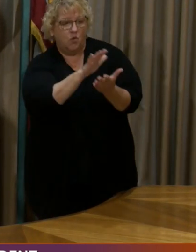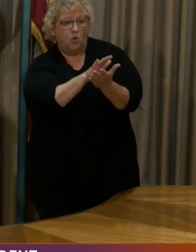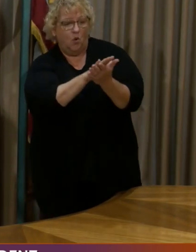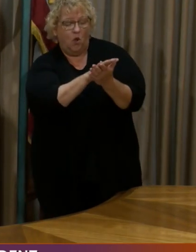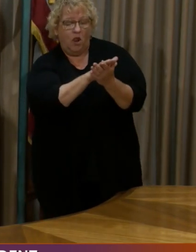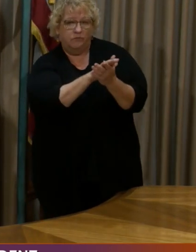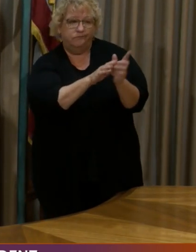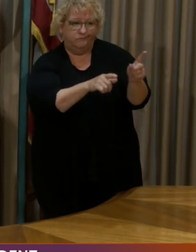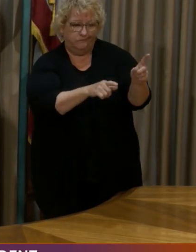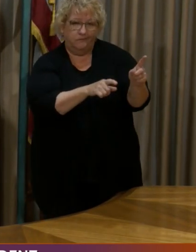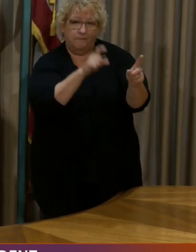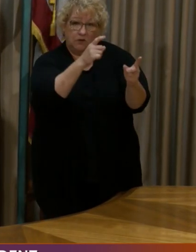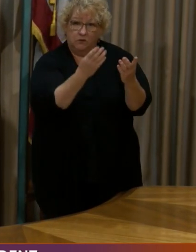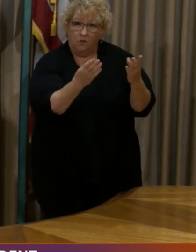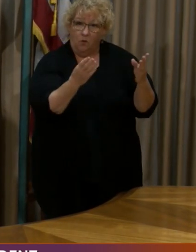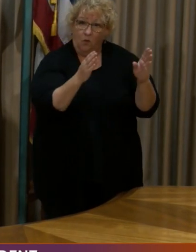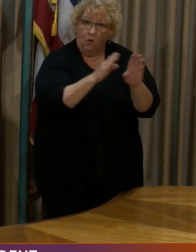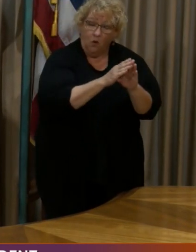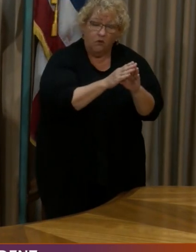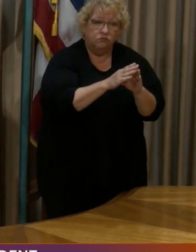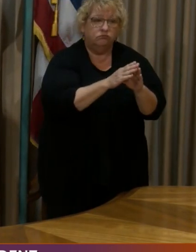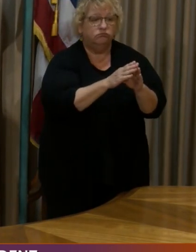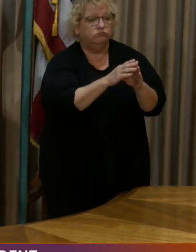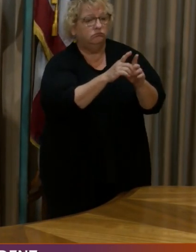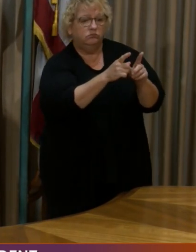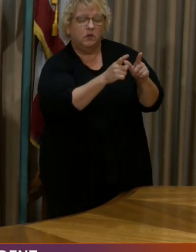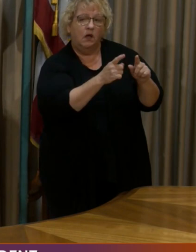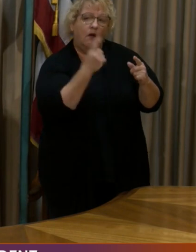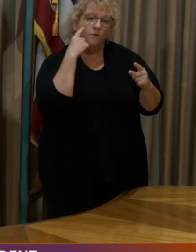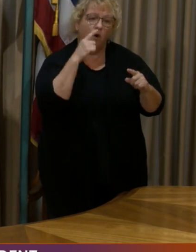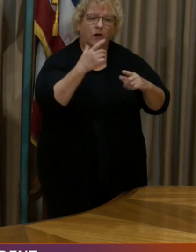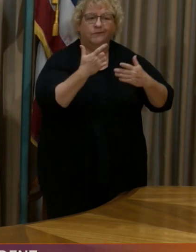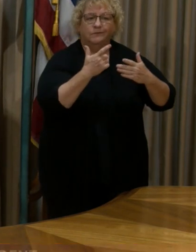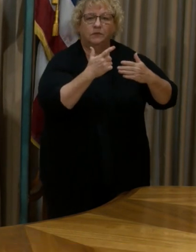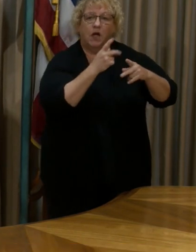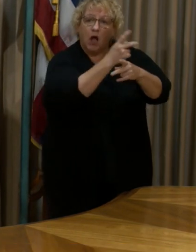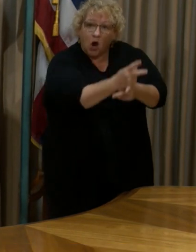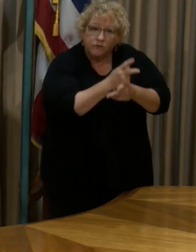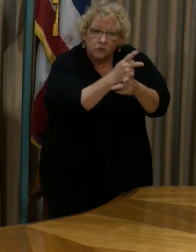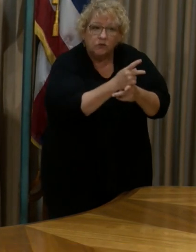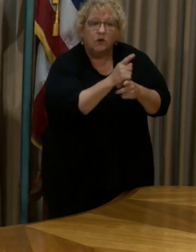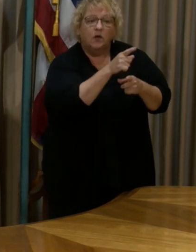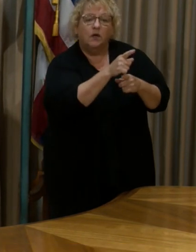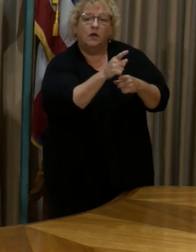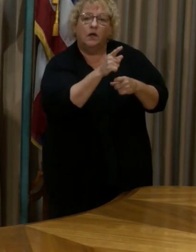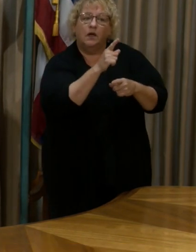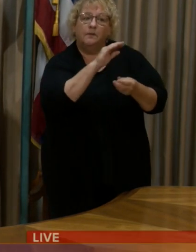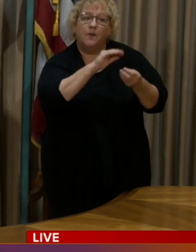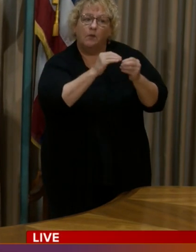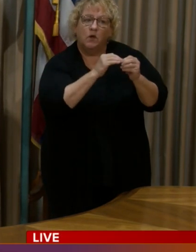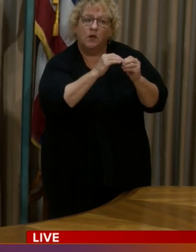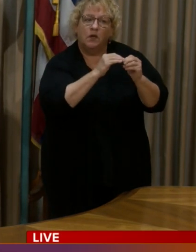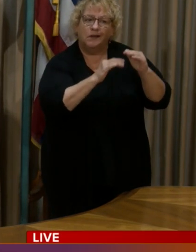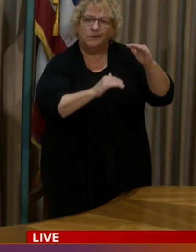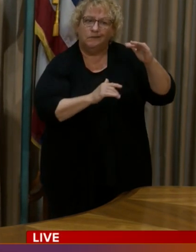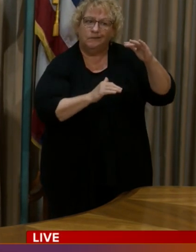I'D LIKE TO HEAR MORE ON THAT. YEAH, SO A SCHOOL THAT NEEDS TO